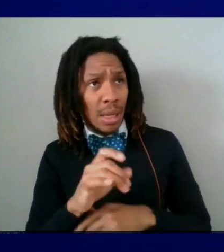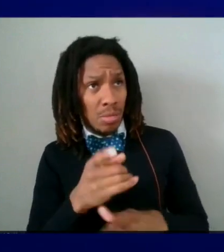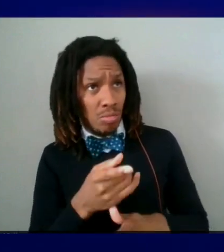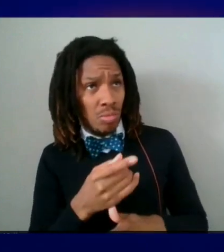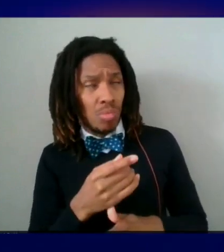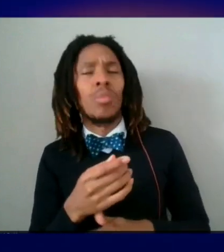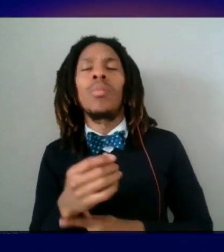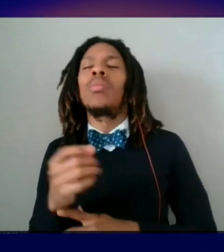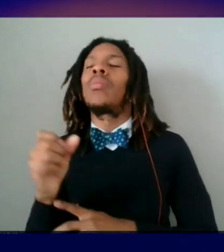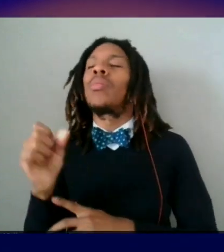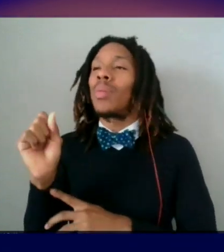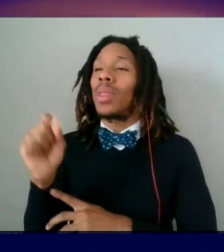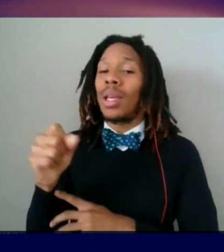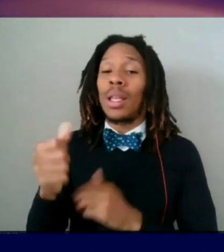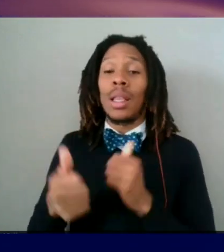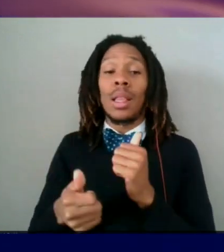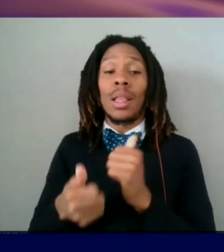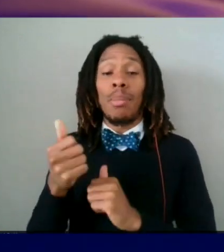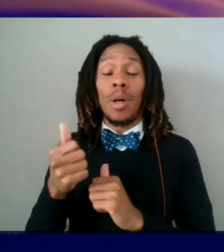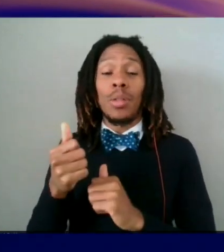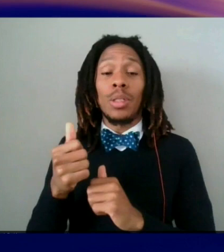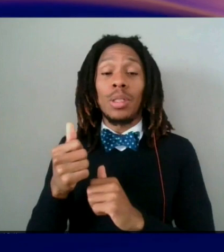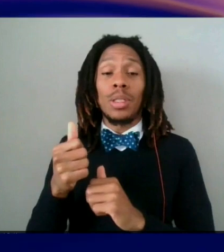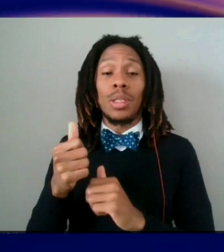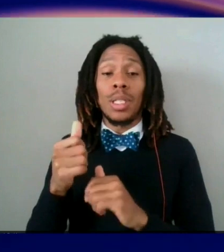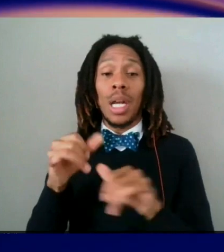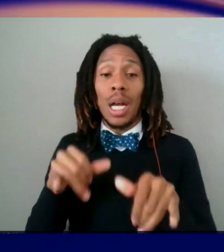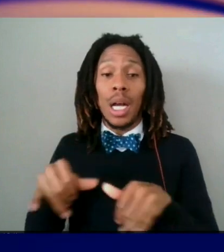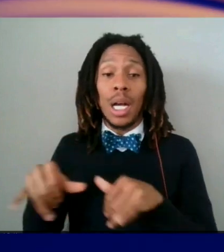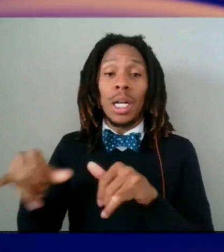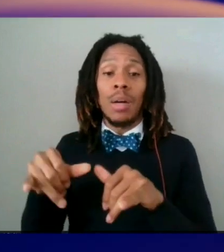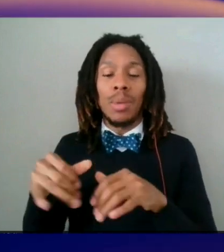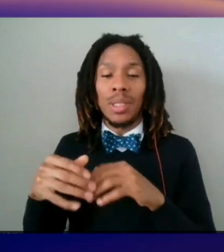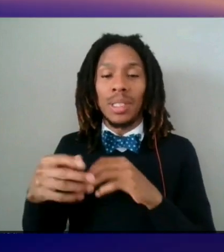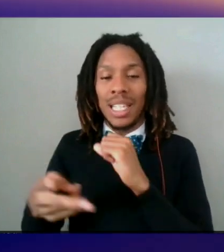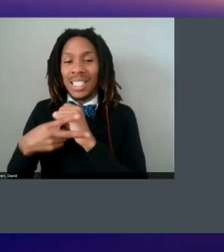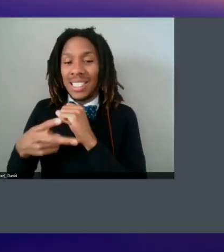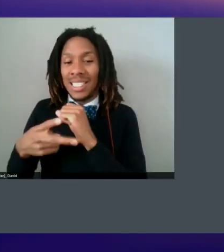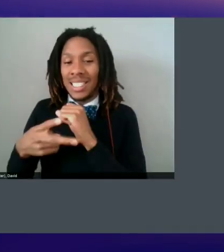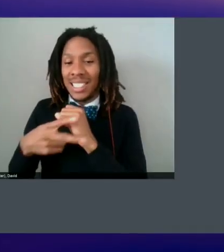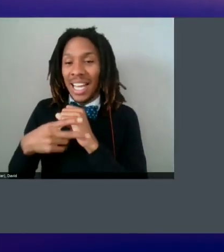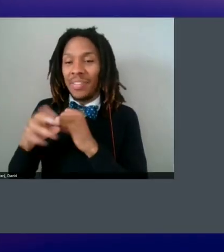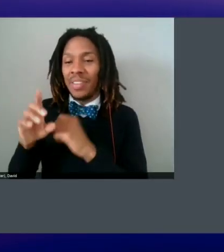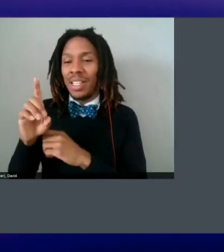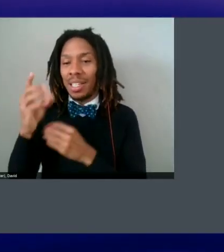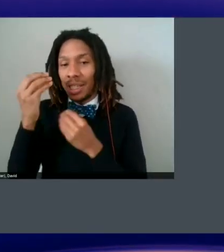the most common pattern is to saving the data into S3. So while saving the data into S3,